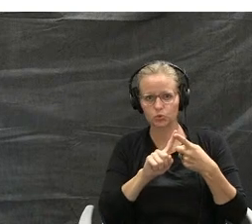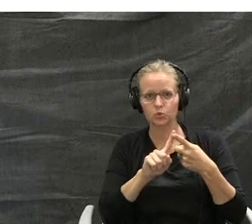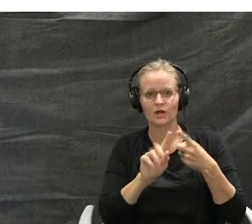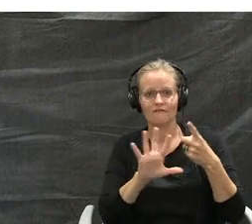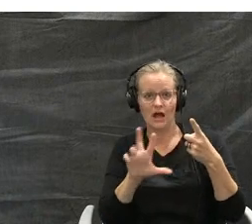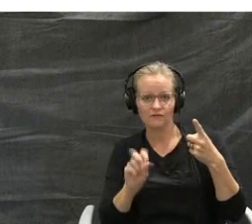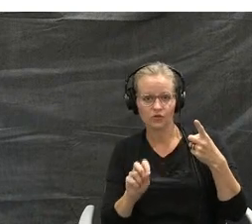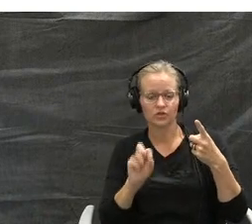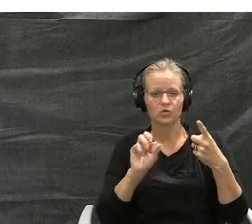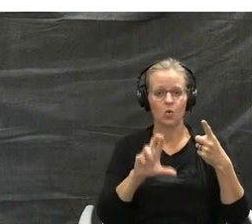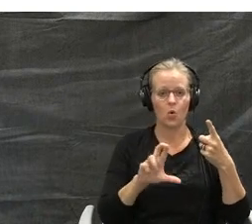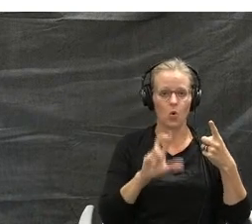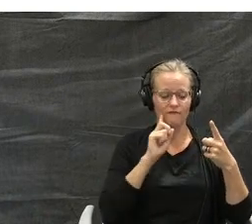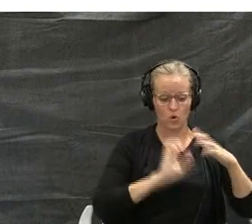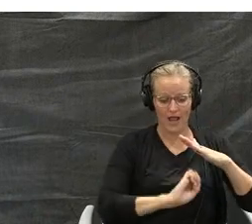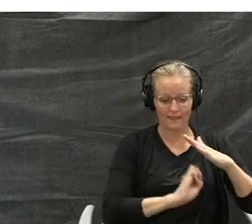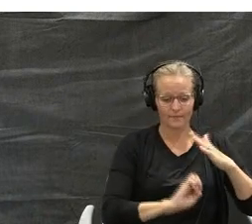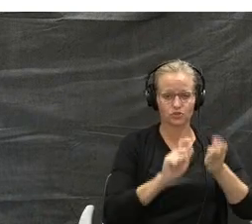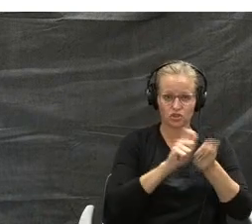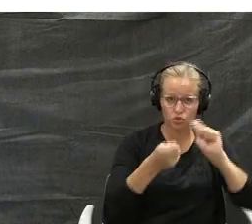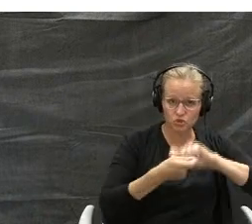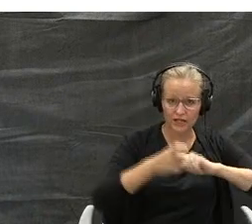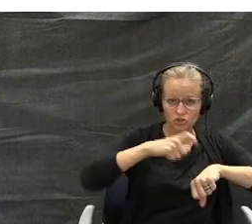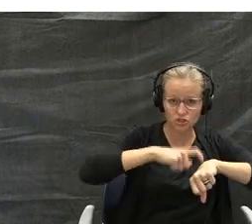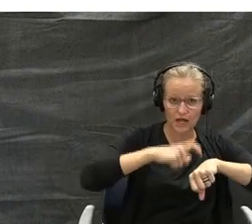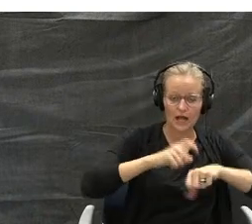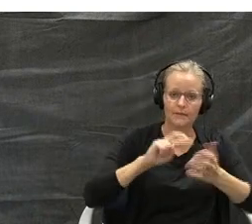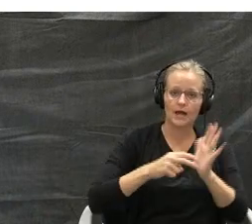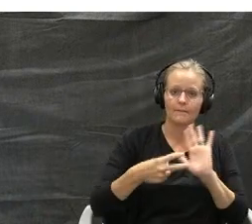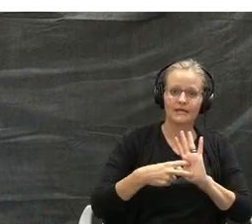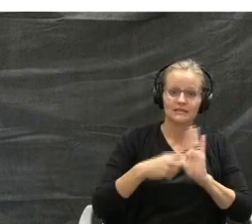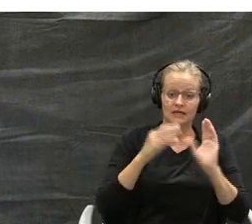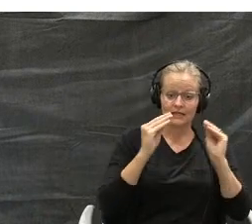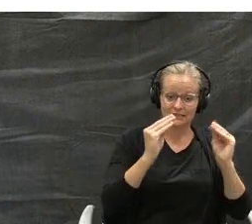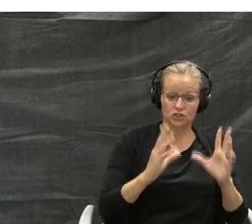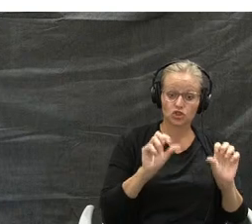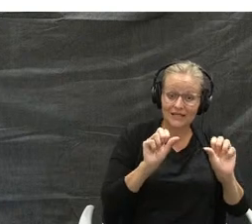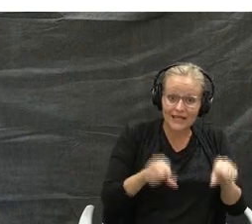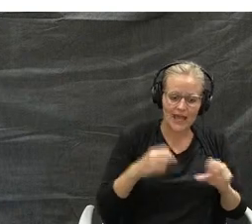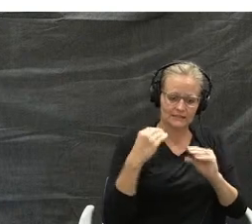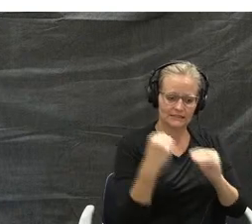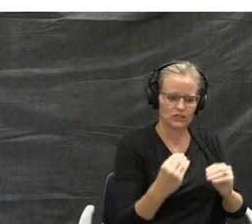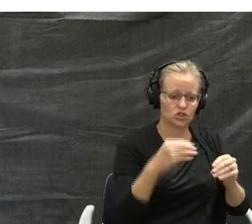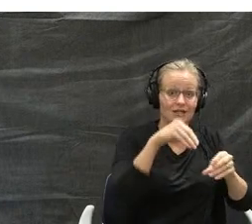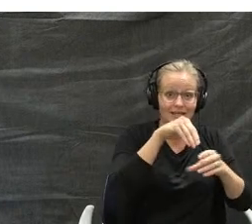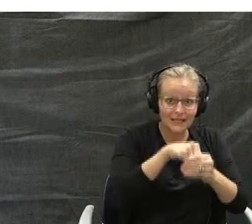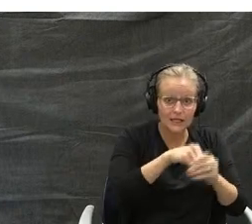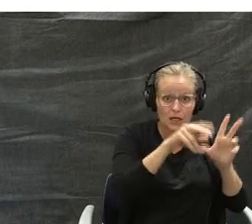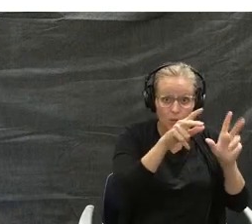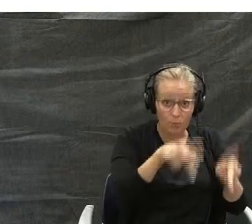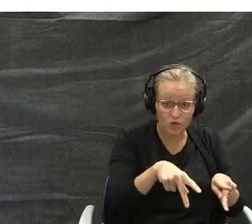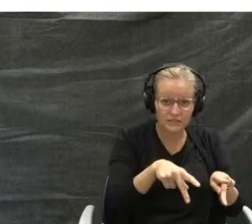enough time to teach the core subjects in person and will require that we make those three hours more meaningful than they